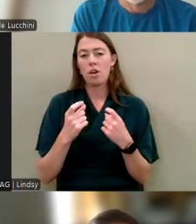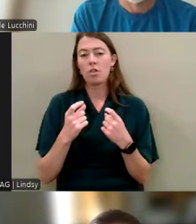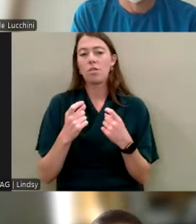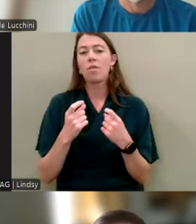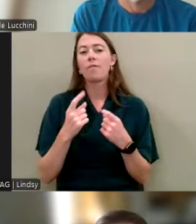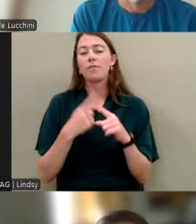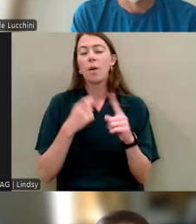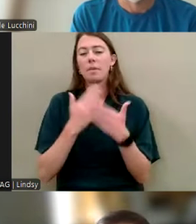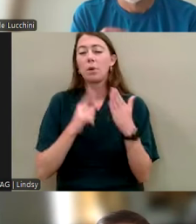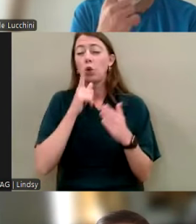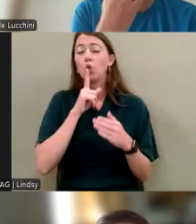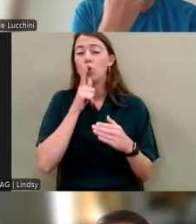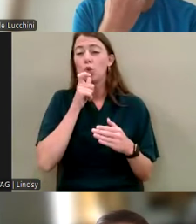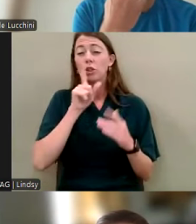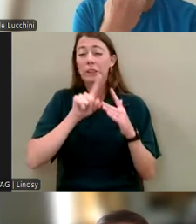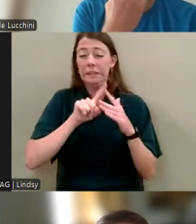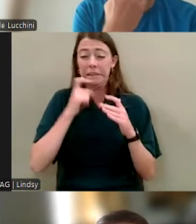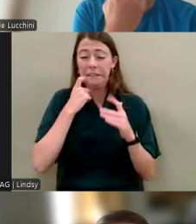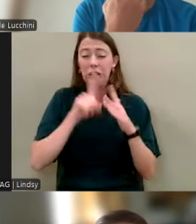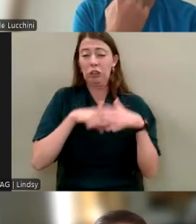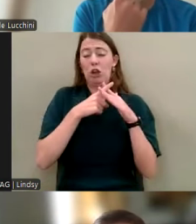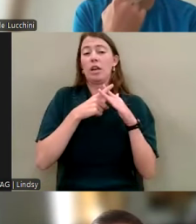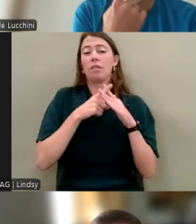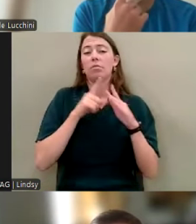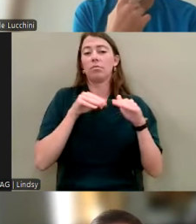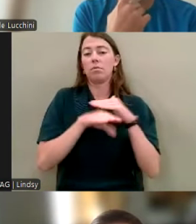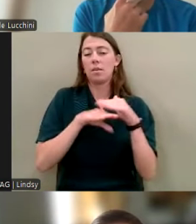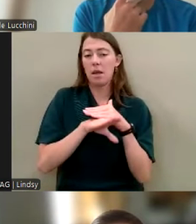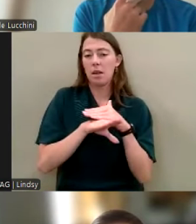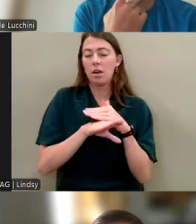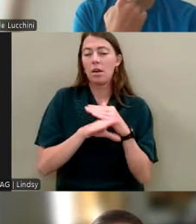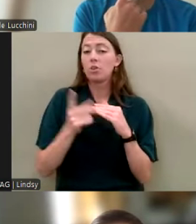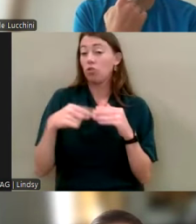are asking if you would recommend having a dedicated team for accessibility with